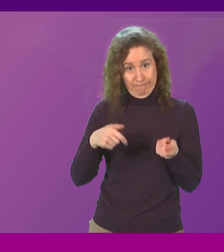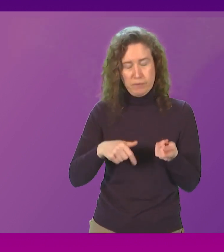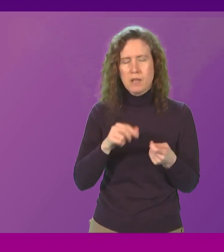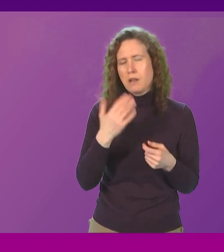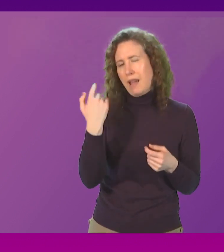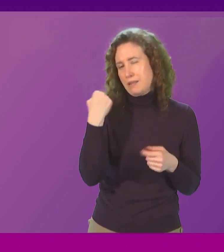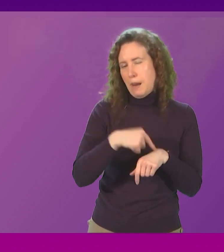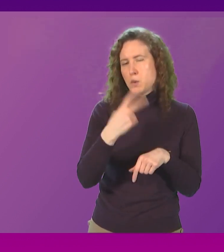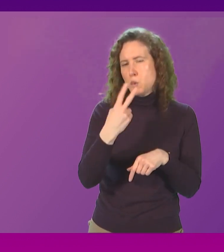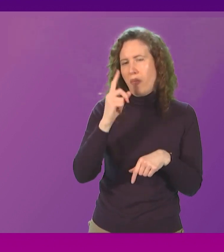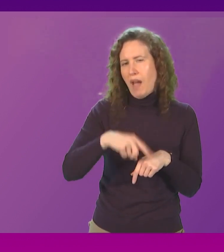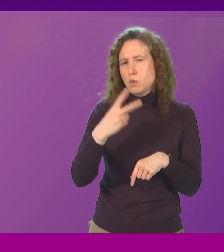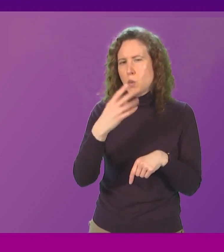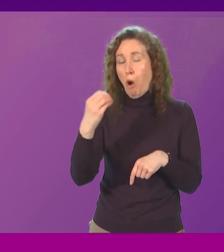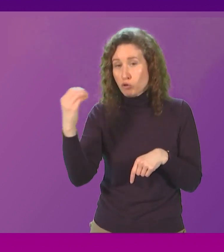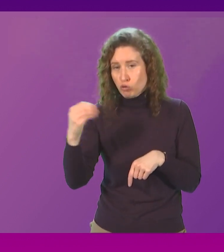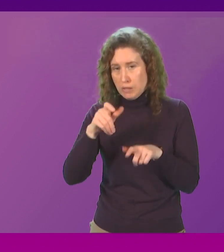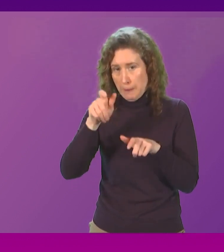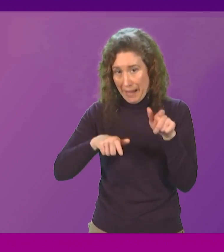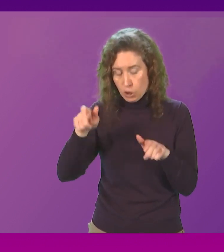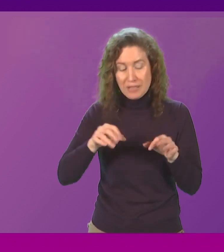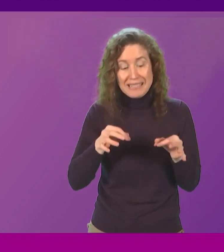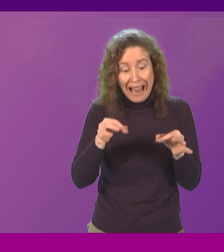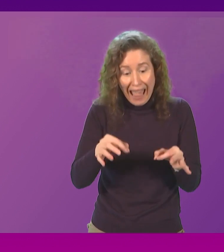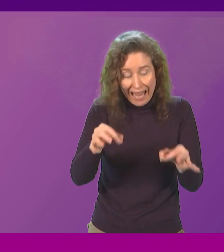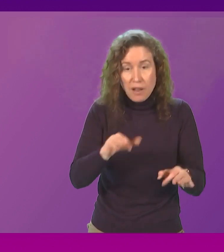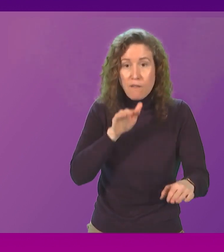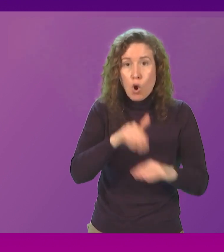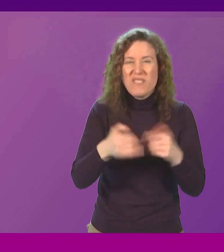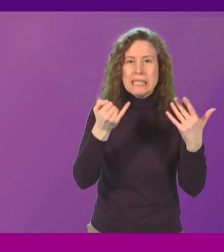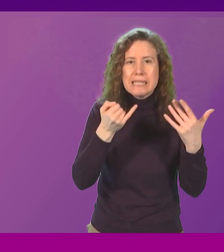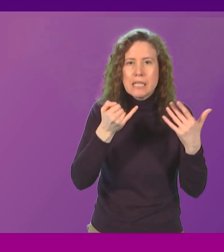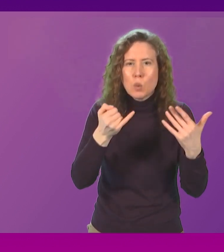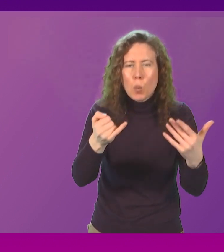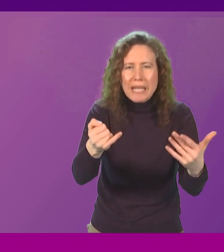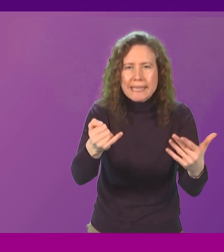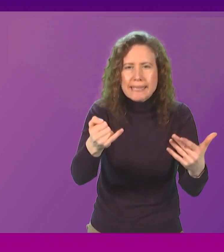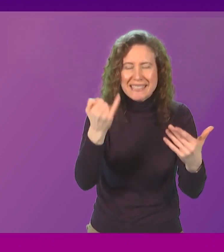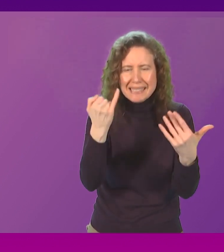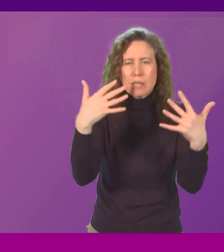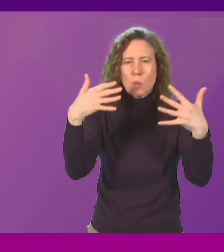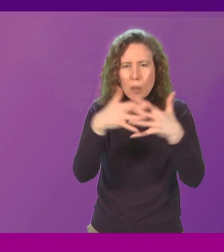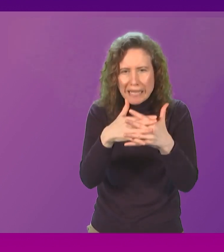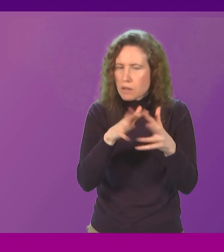2,200 patients were delayed for more than six weeks in our national health service.